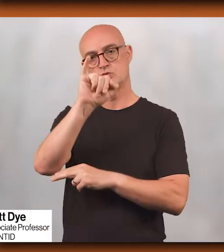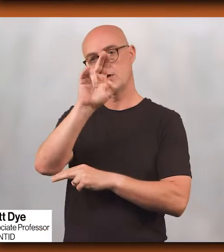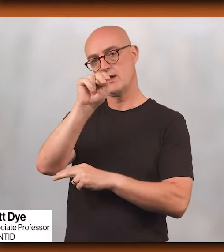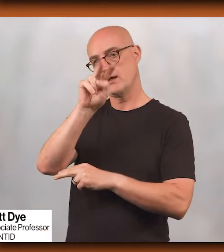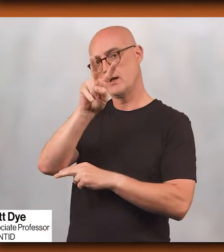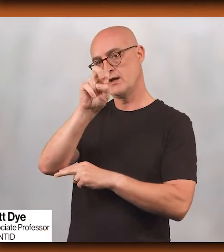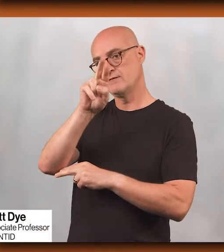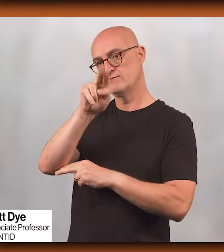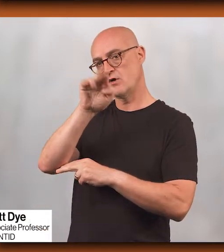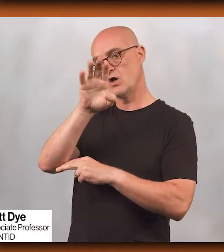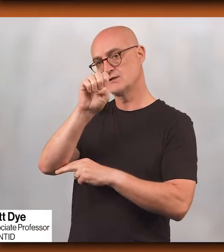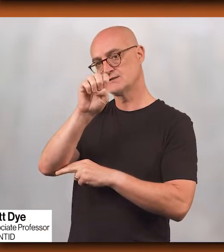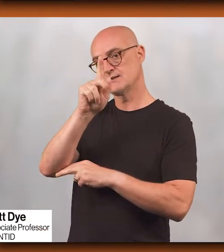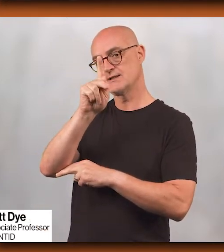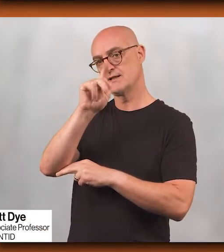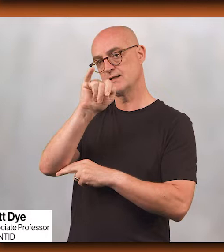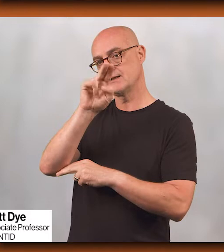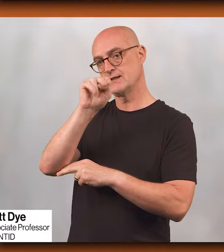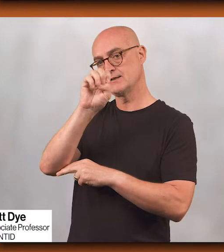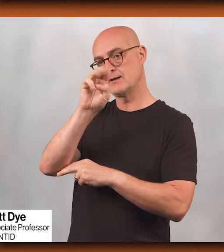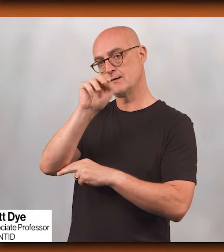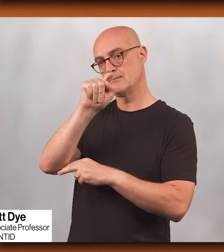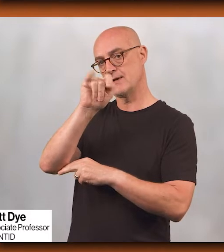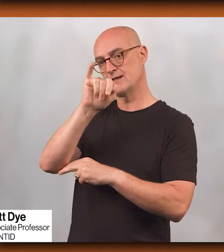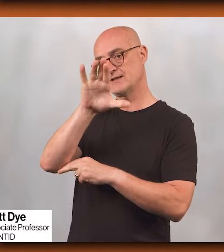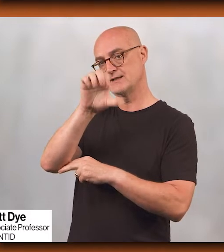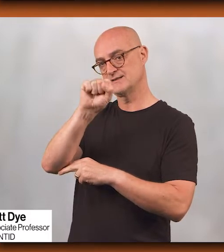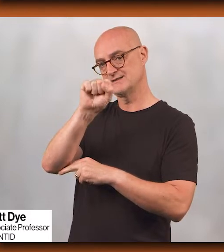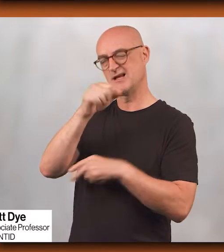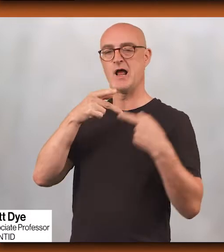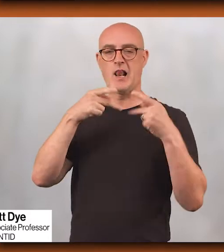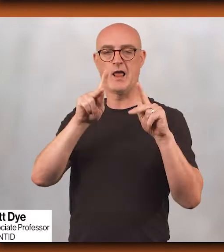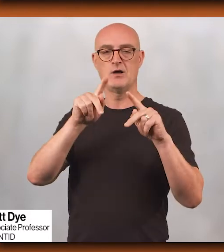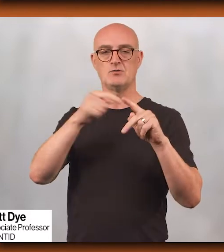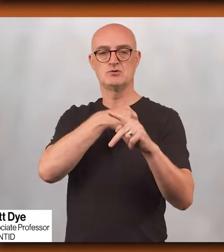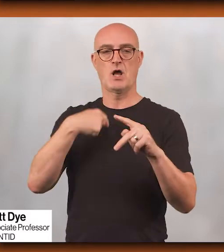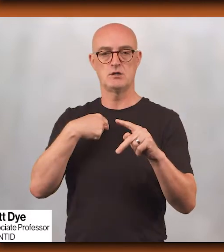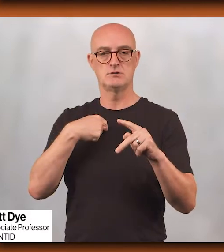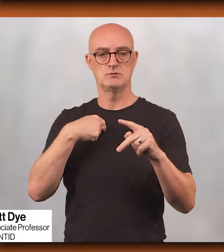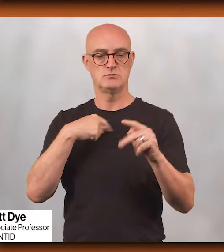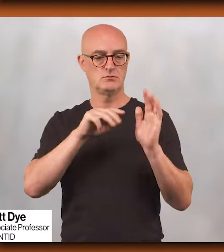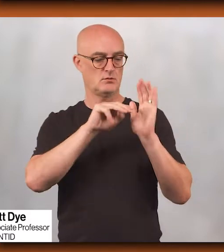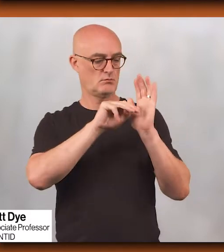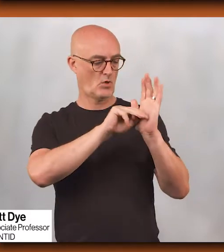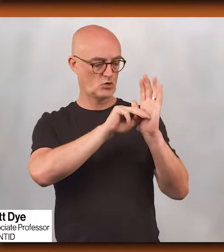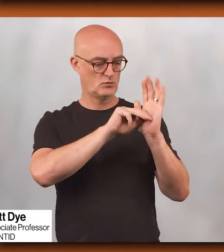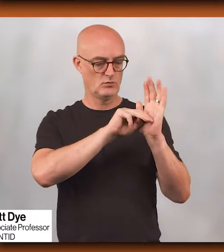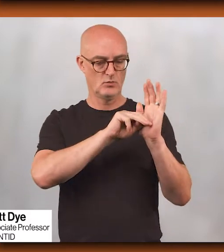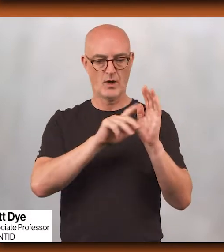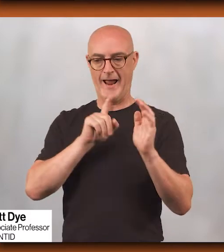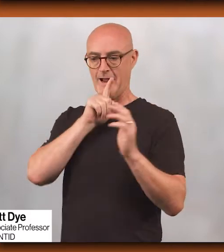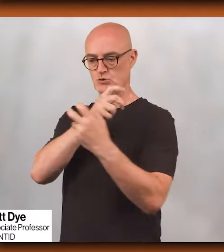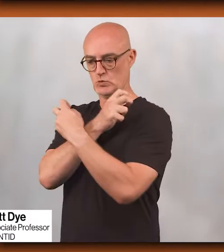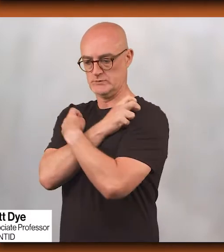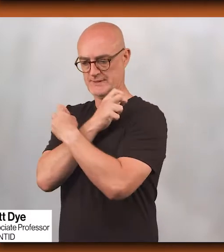called inverse kinematics to fit the poses of the skeleton so that they closely match